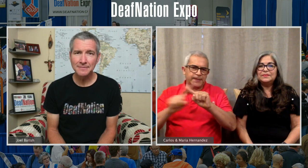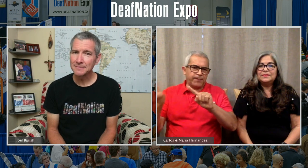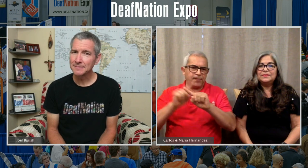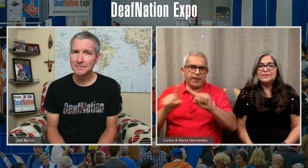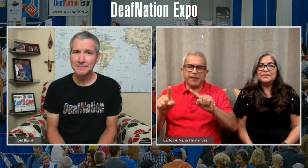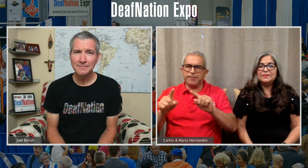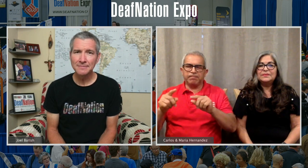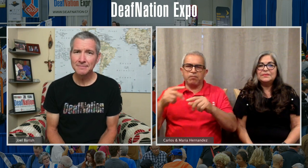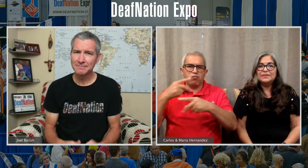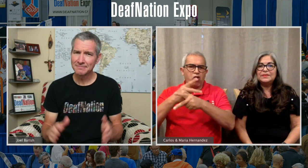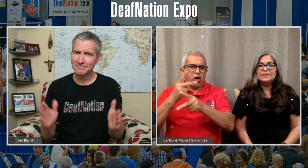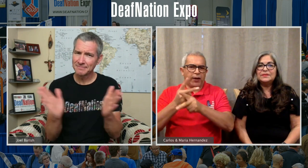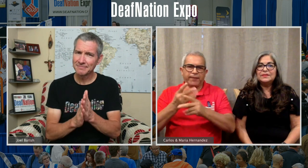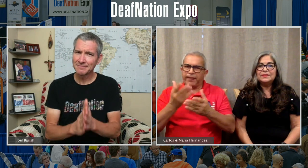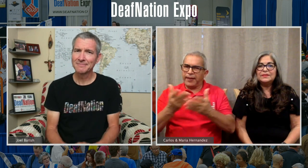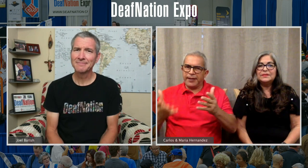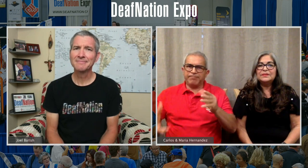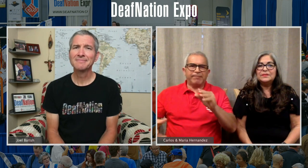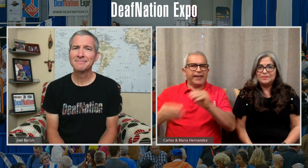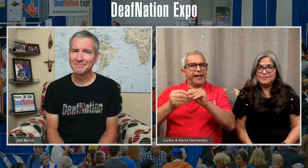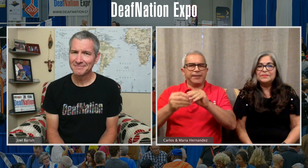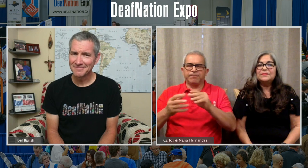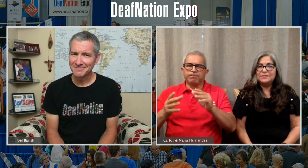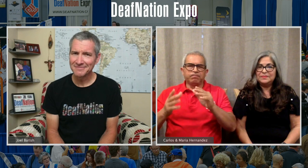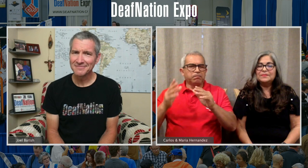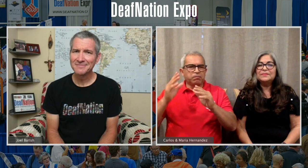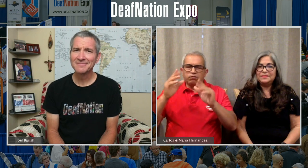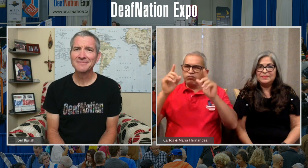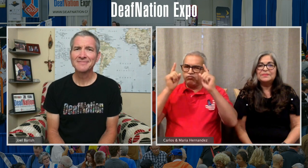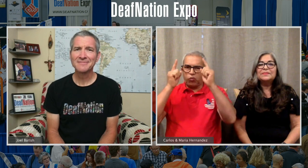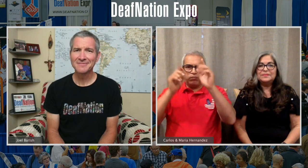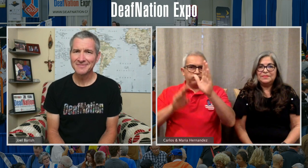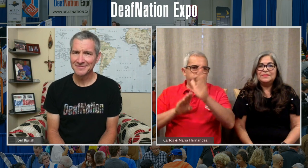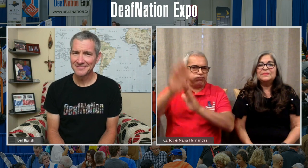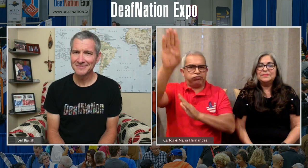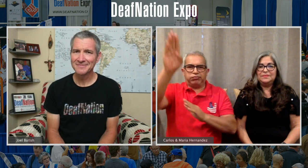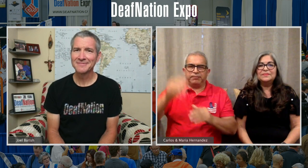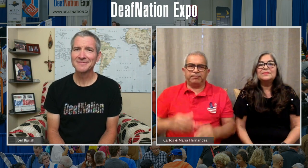different products and things being added. The goal is to grow.